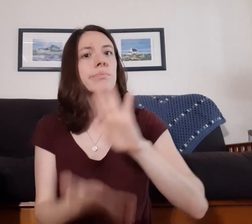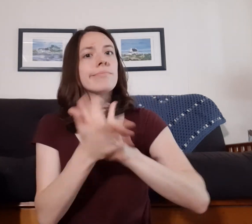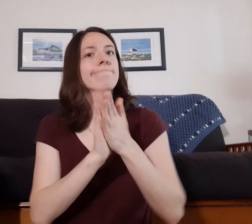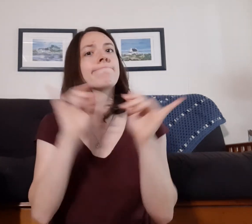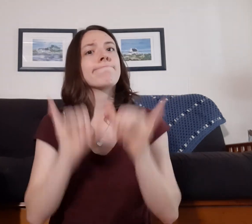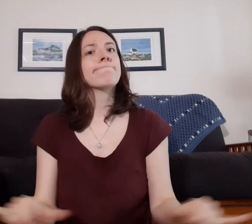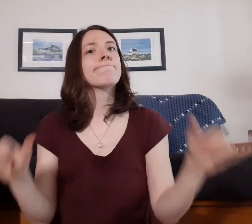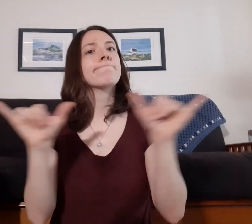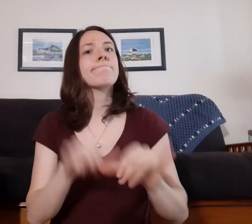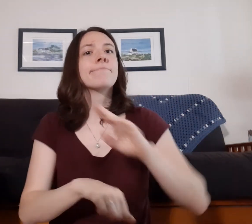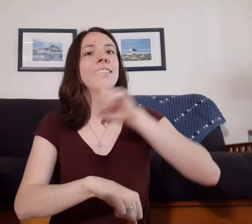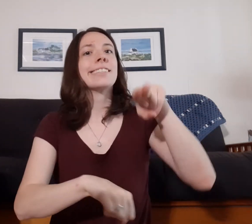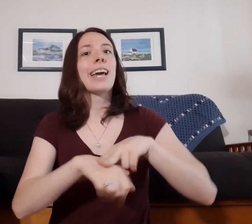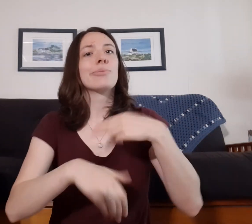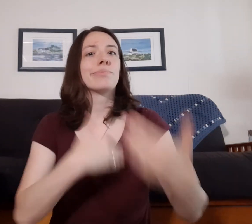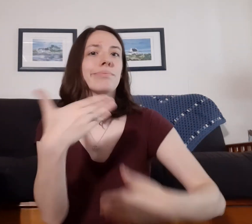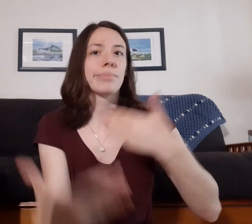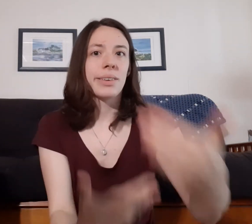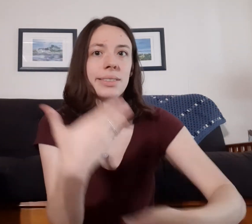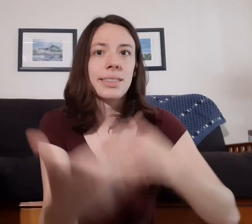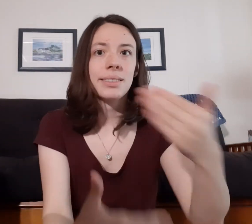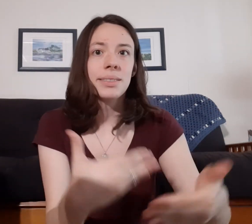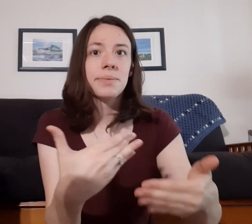It just becomes a part of the natural flow of things.